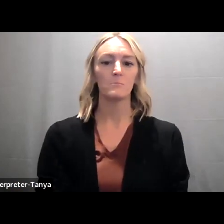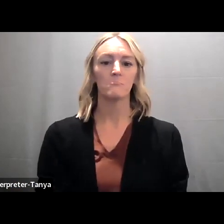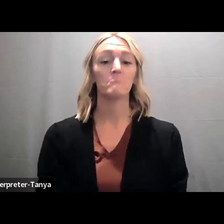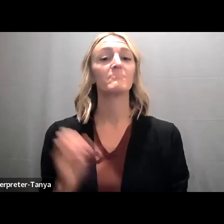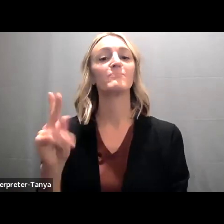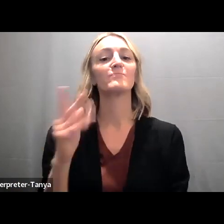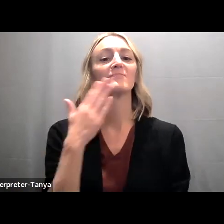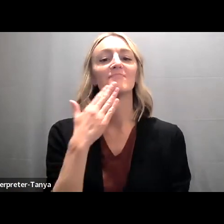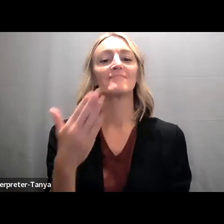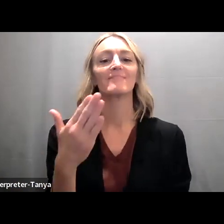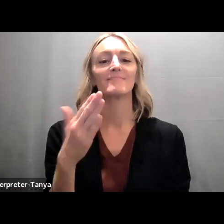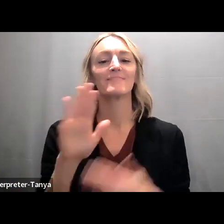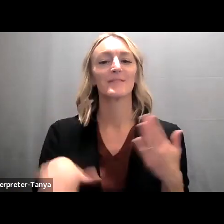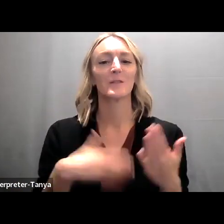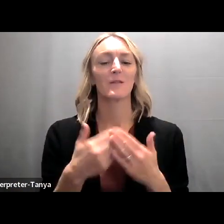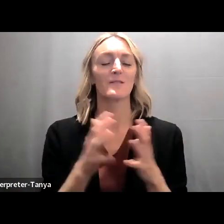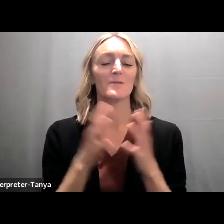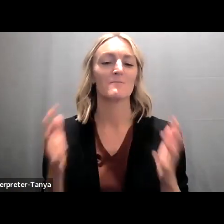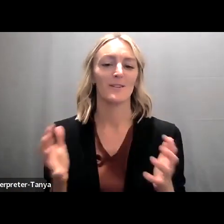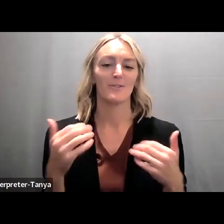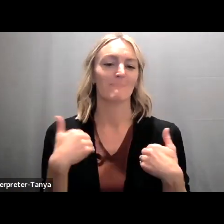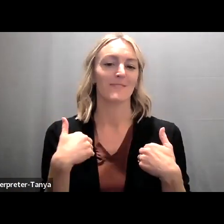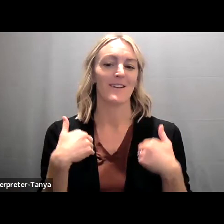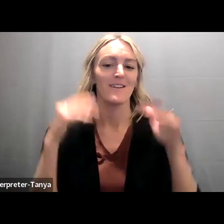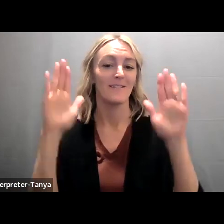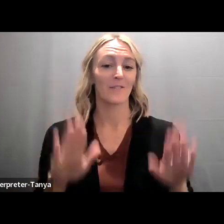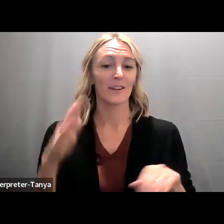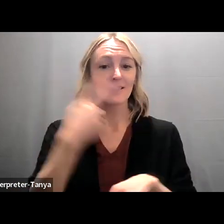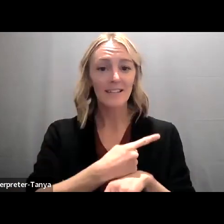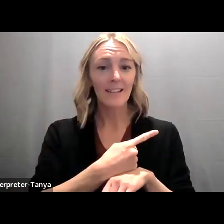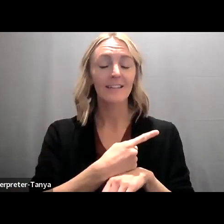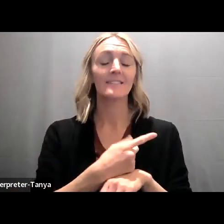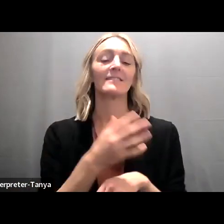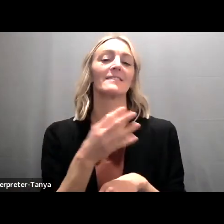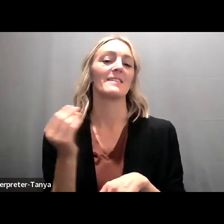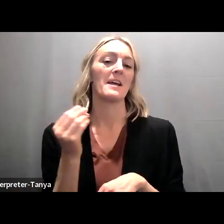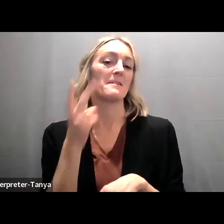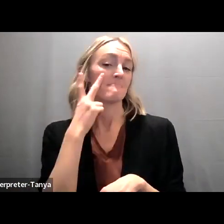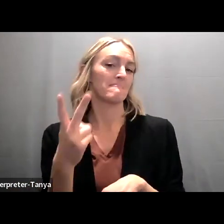Thank you all so much.